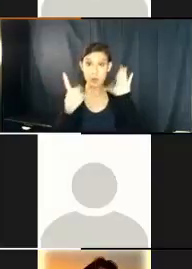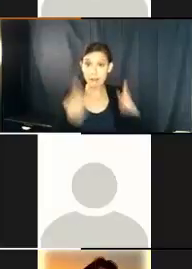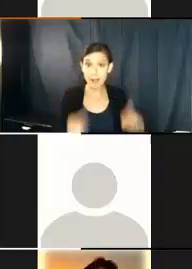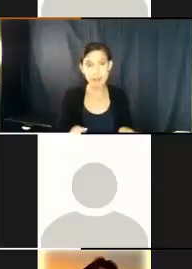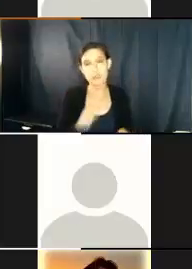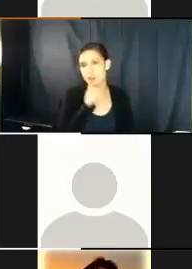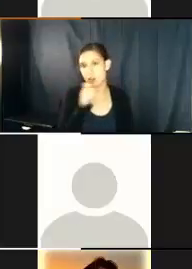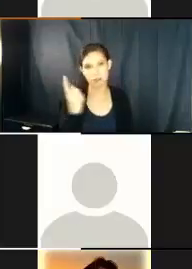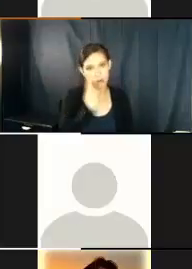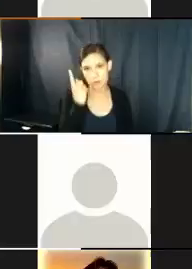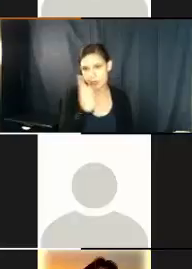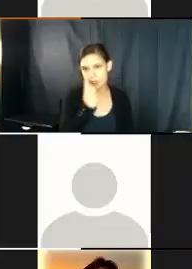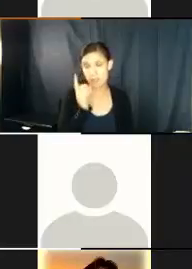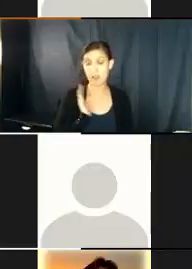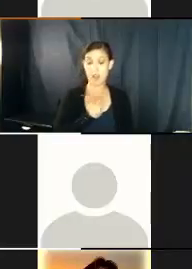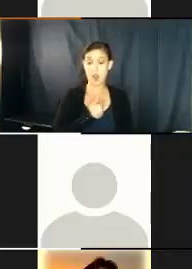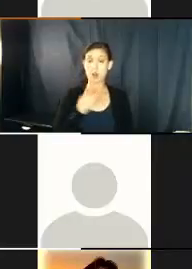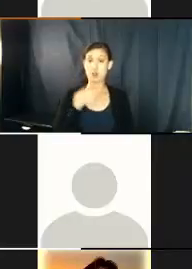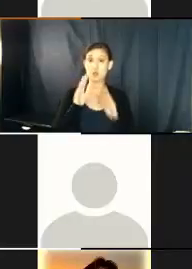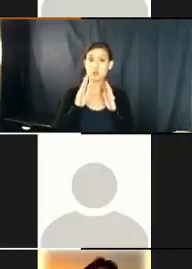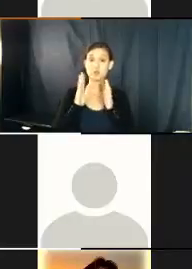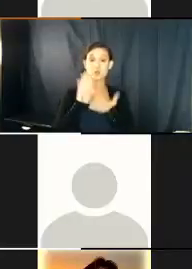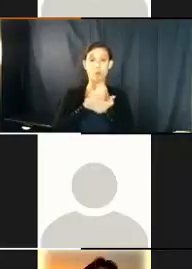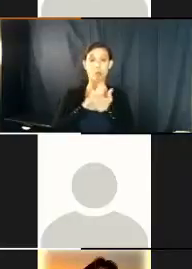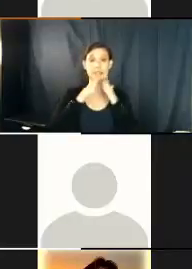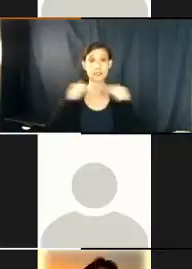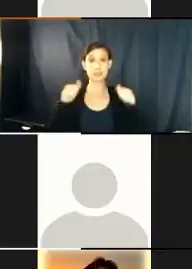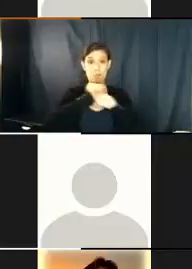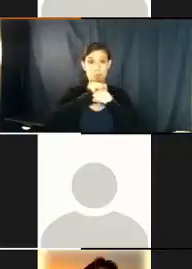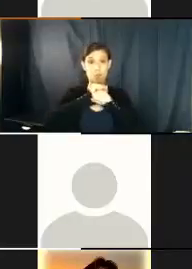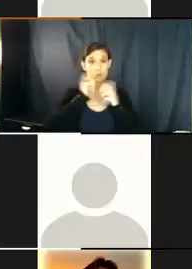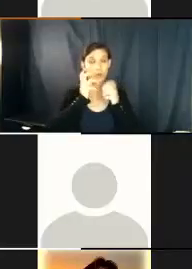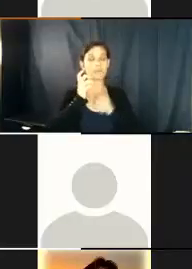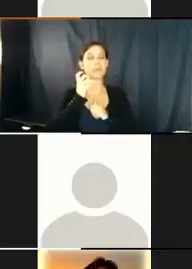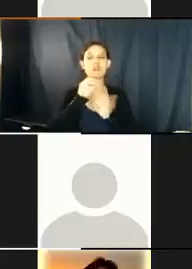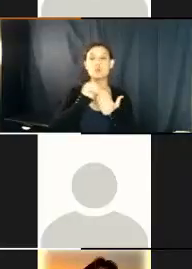The way our school system works is a student may and you know ask a question and the student